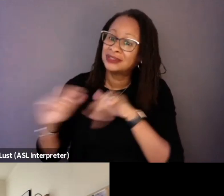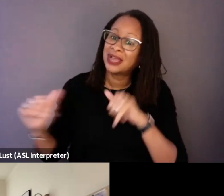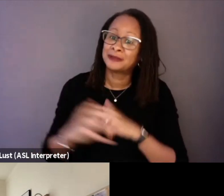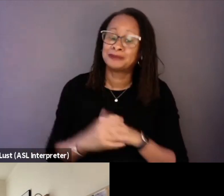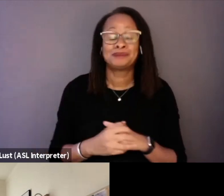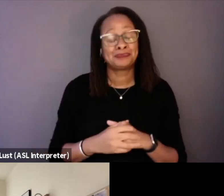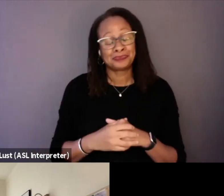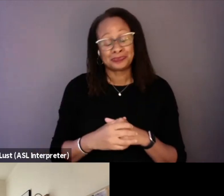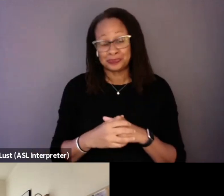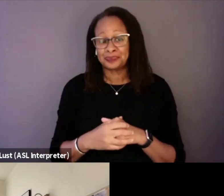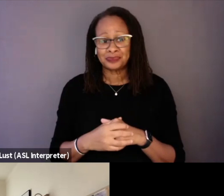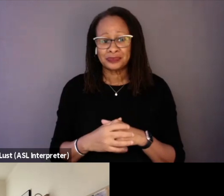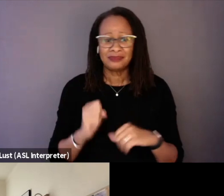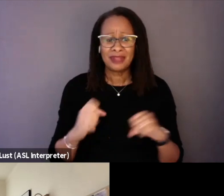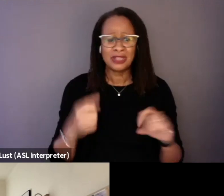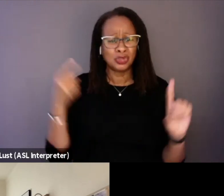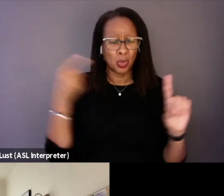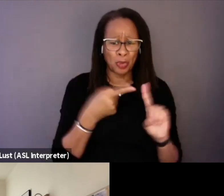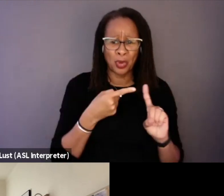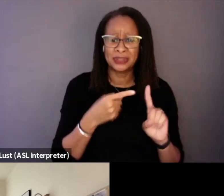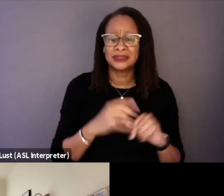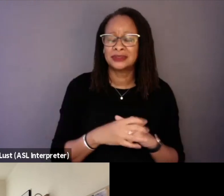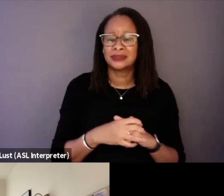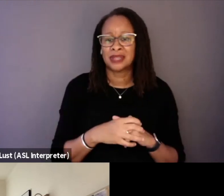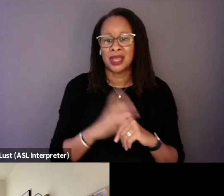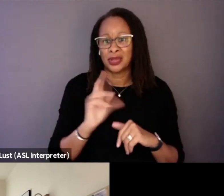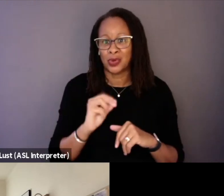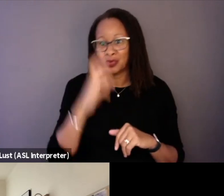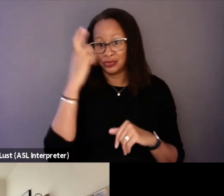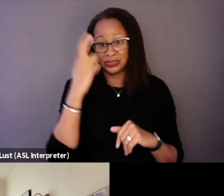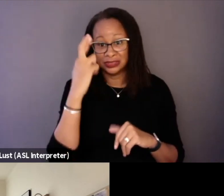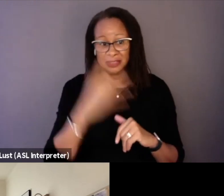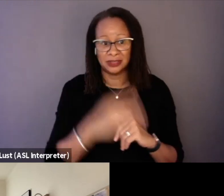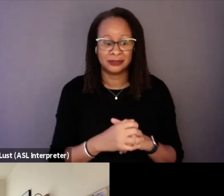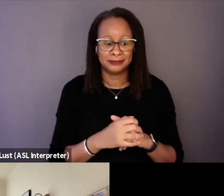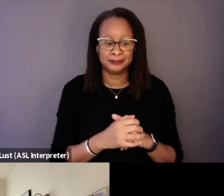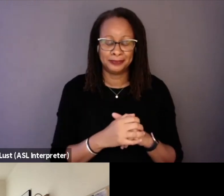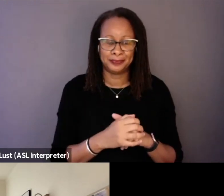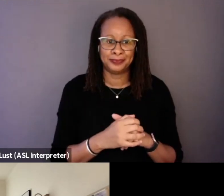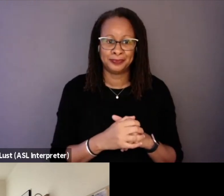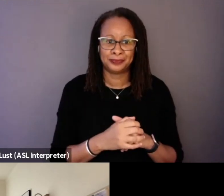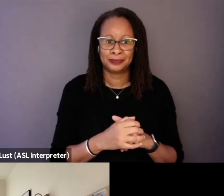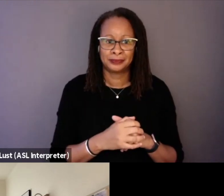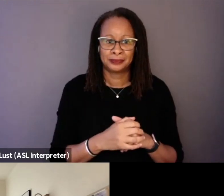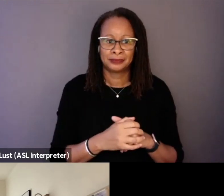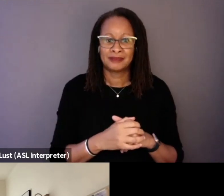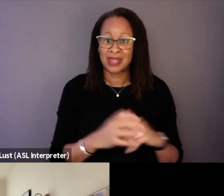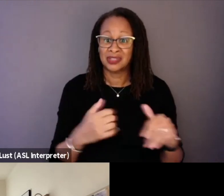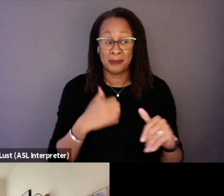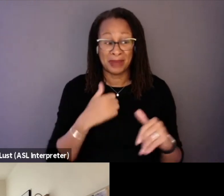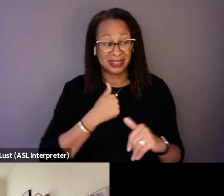So there was no point, there was no reason actually like hold the farmer with reverence truly.